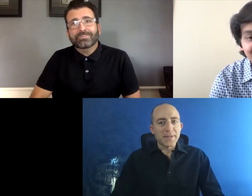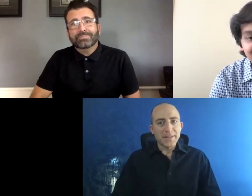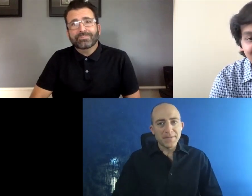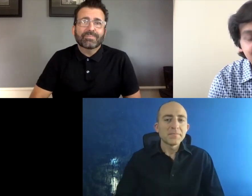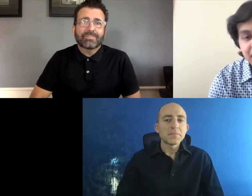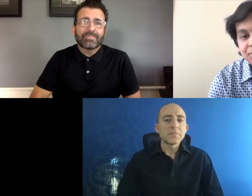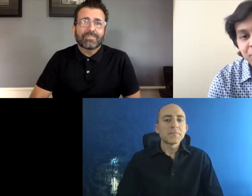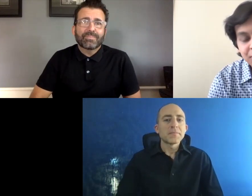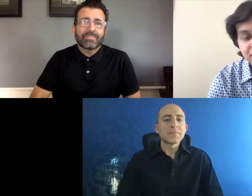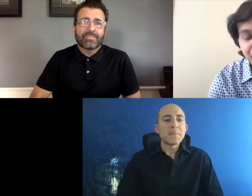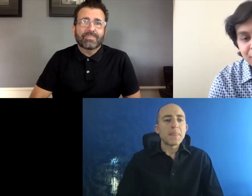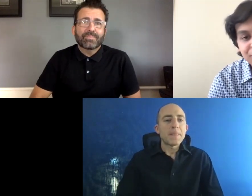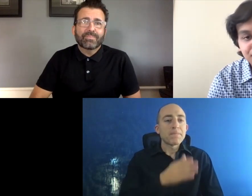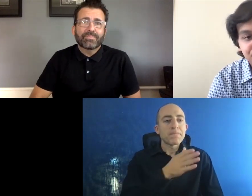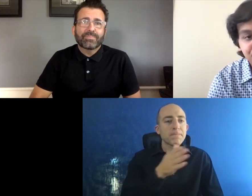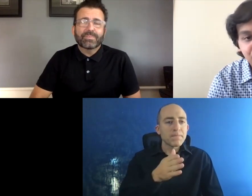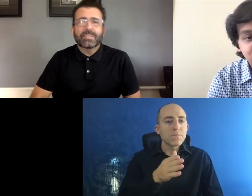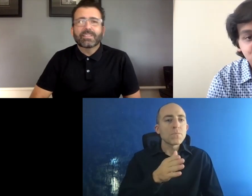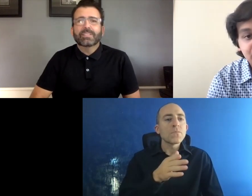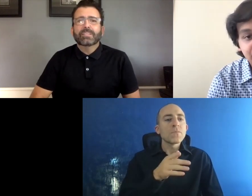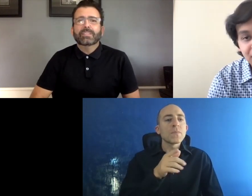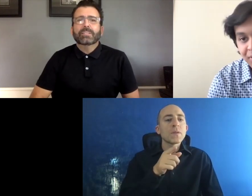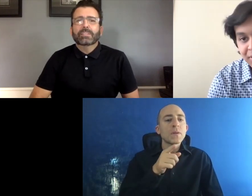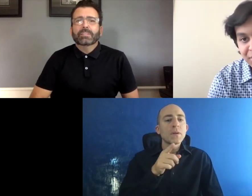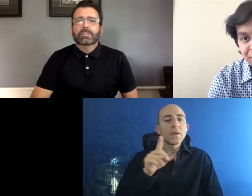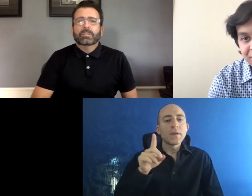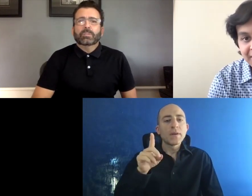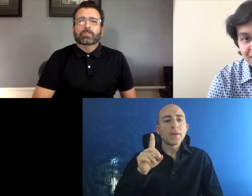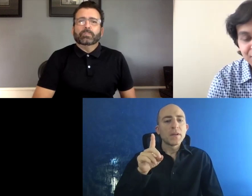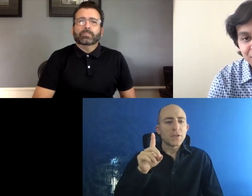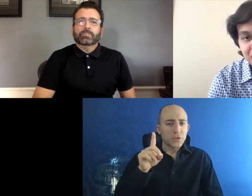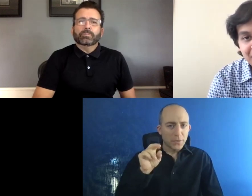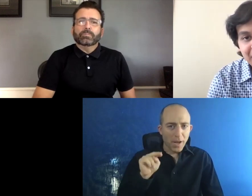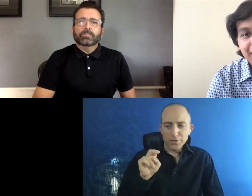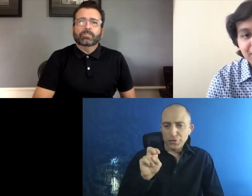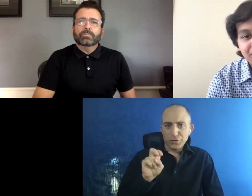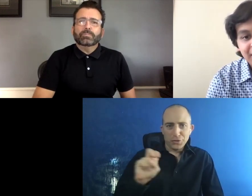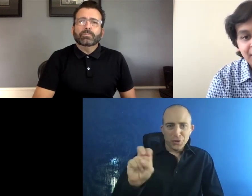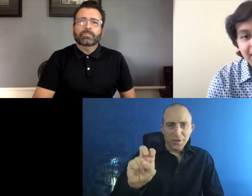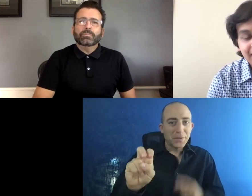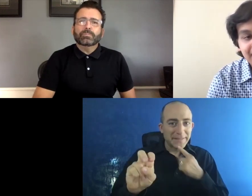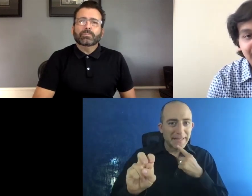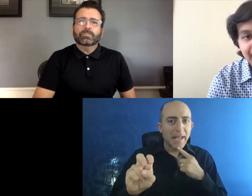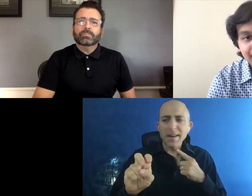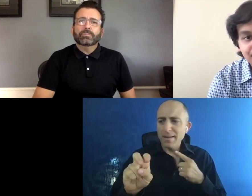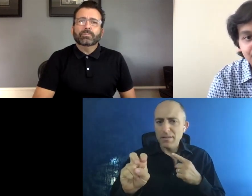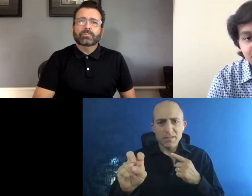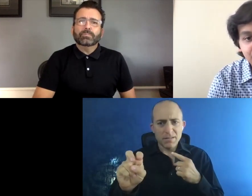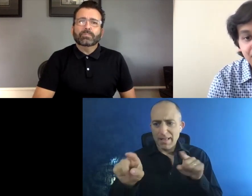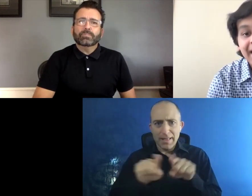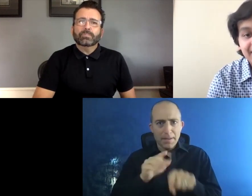As far as the parts of Don's journey that you felt you could relate to, how do you think that enhanced your acting?